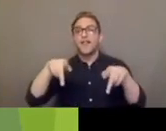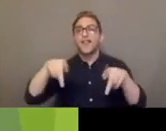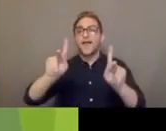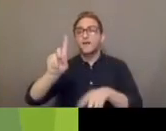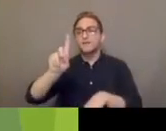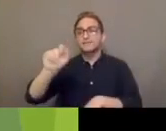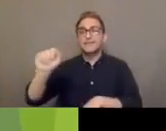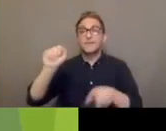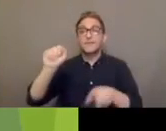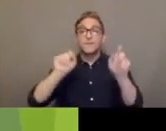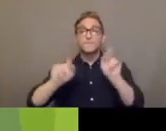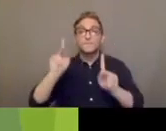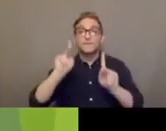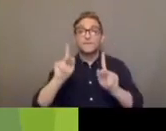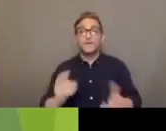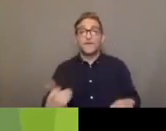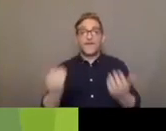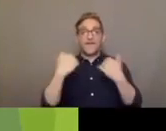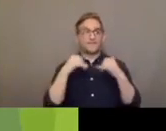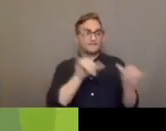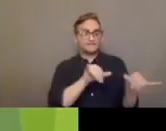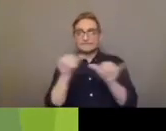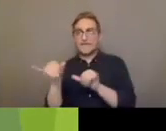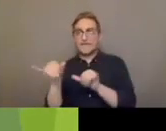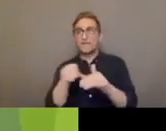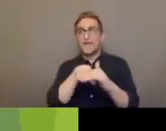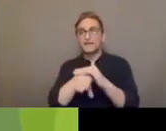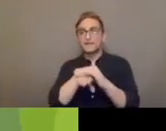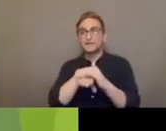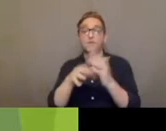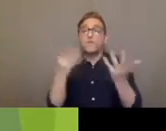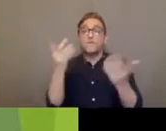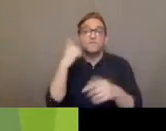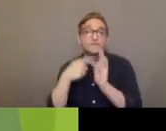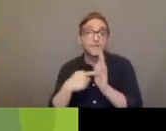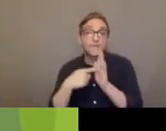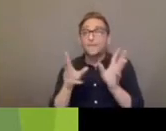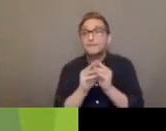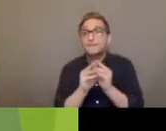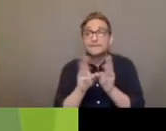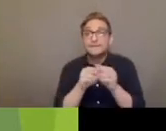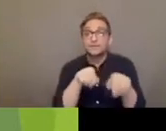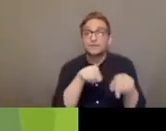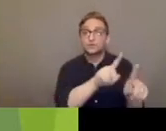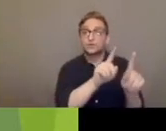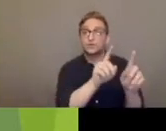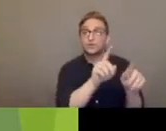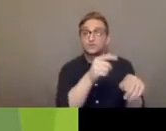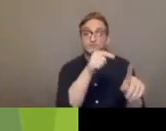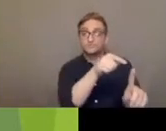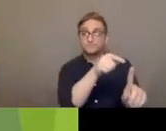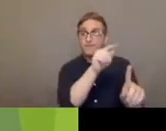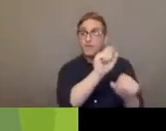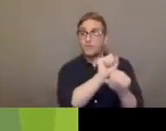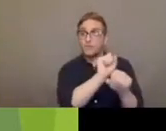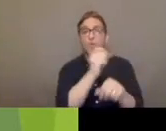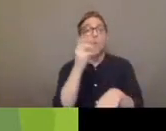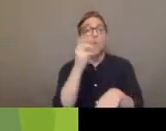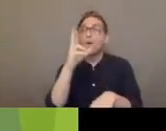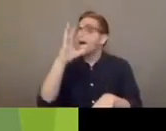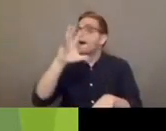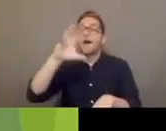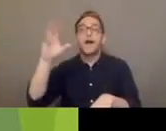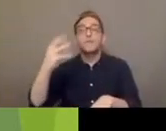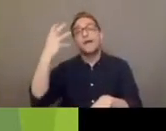have the same access to just going to a meeting or maybe there is a company outing at Dollywood.